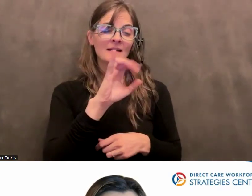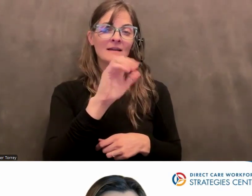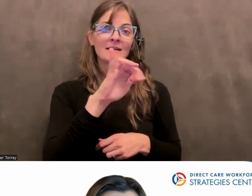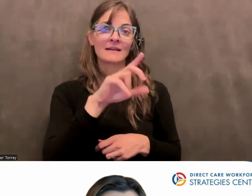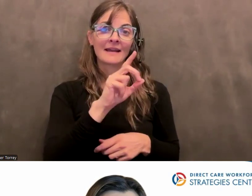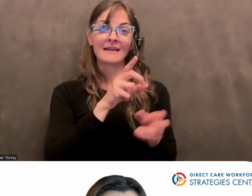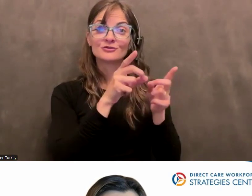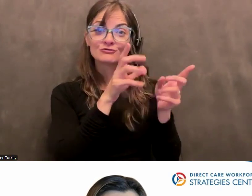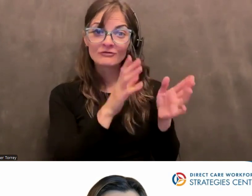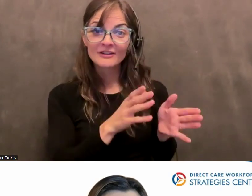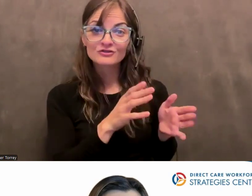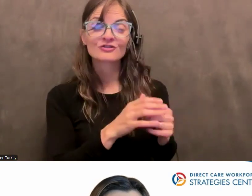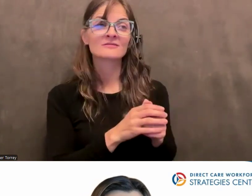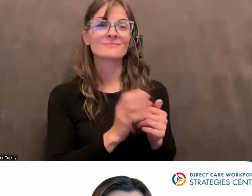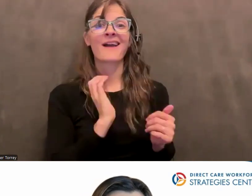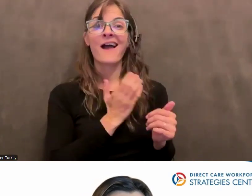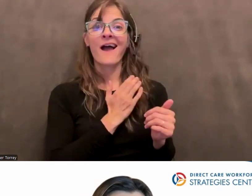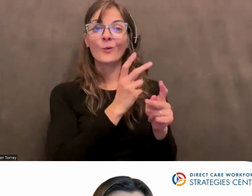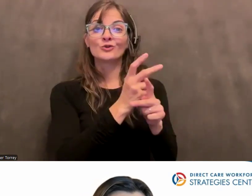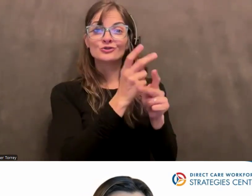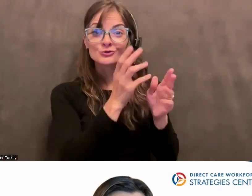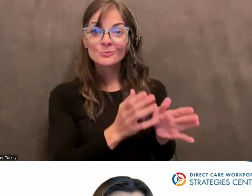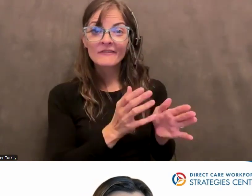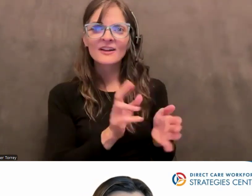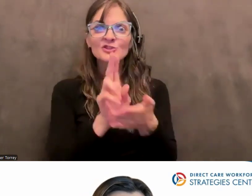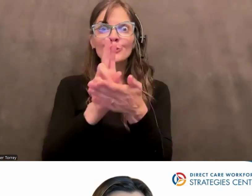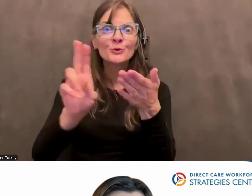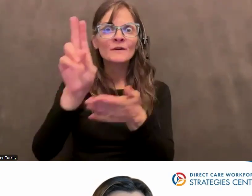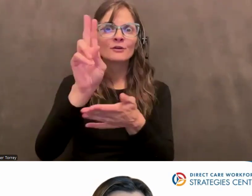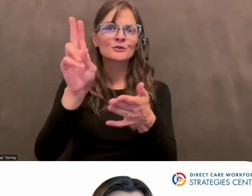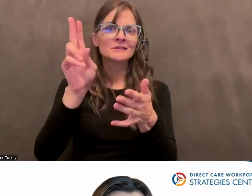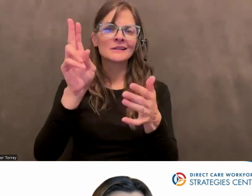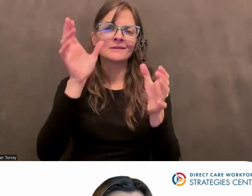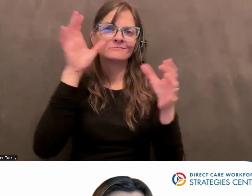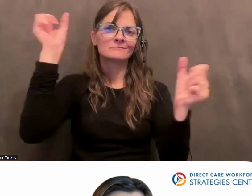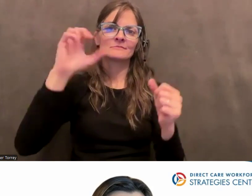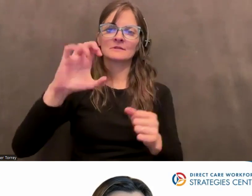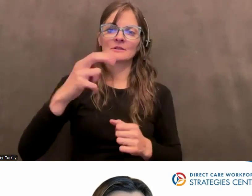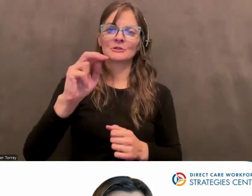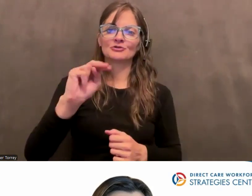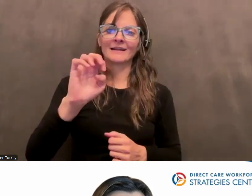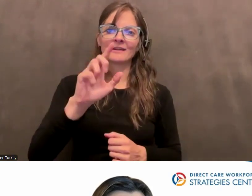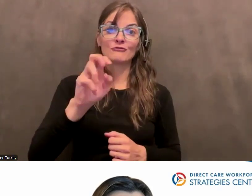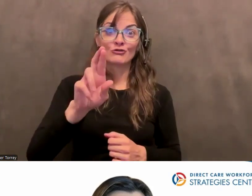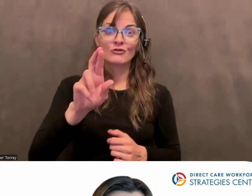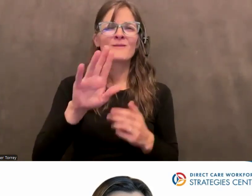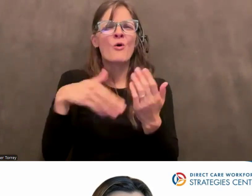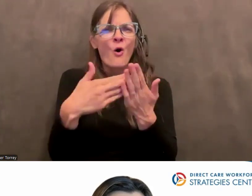we had the chancellor from the university all talking about the importance of this program. You know, so those kinds of things really garner